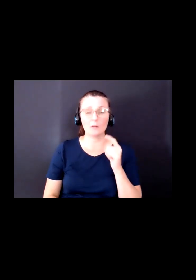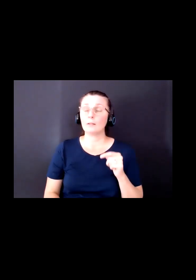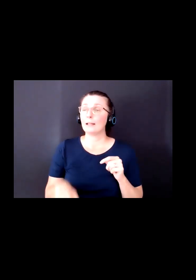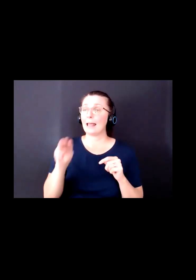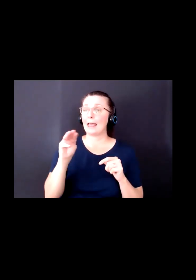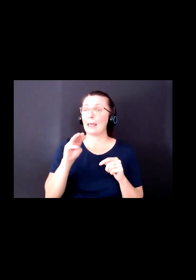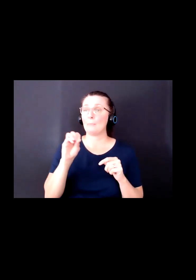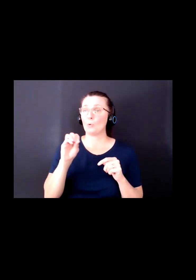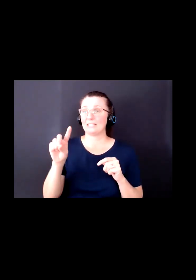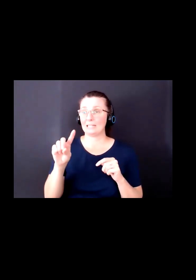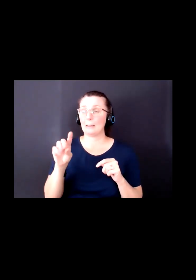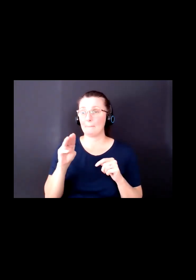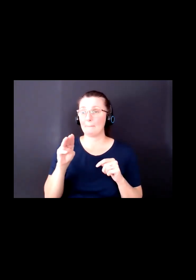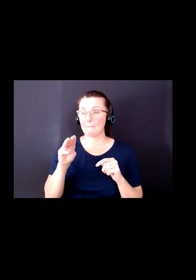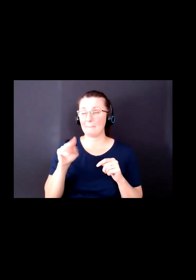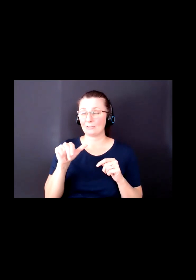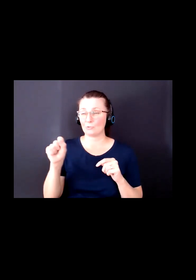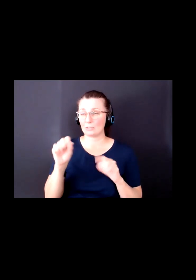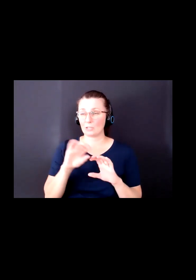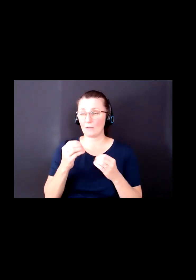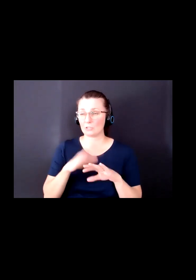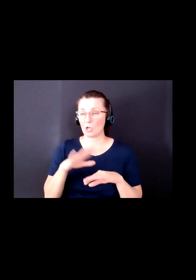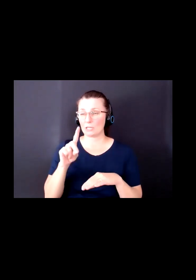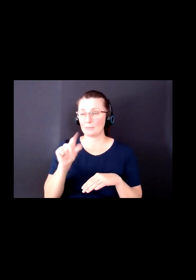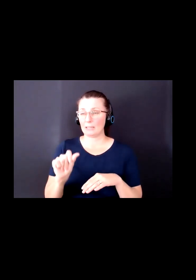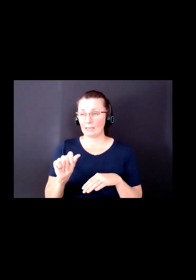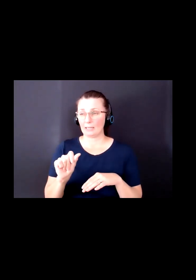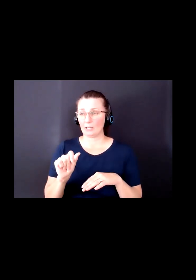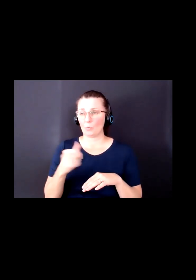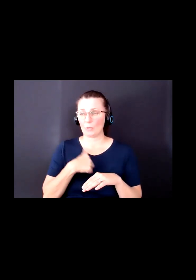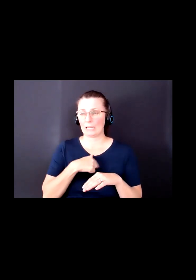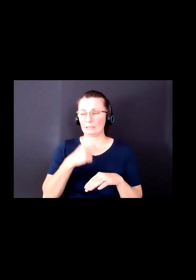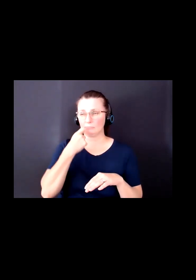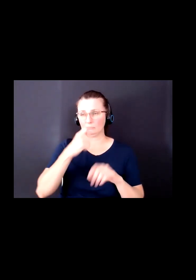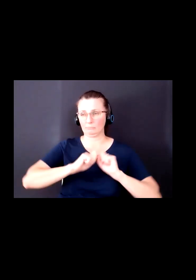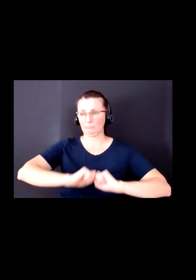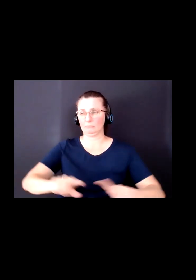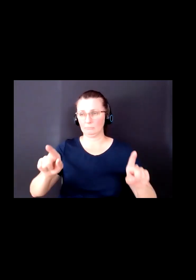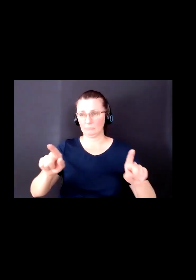on making inclusive virtual meetings, or holding inclusive virtual